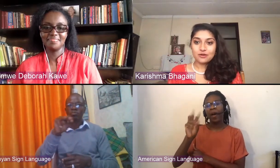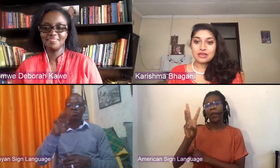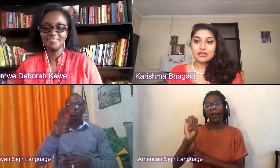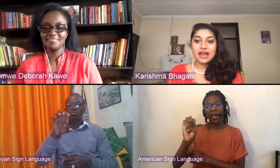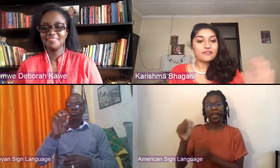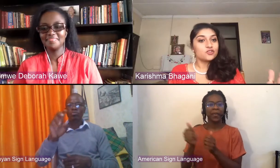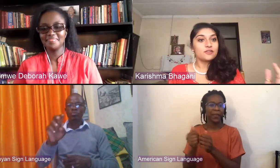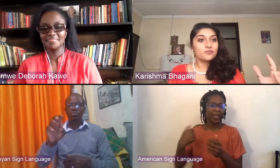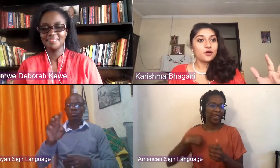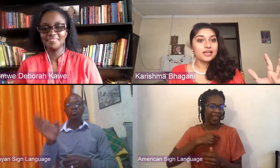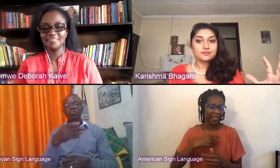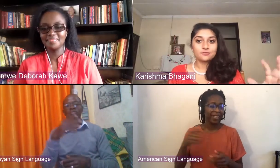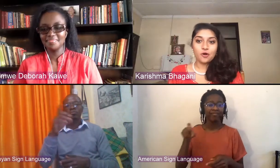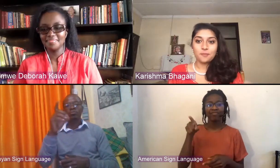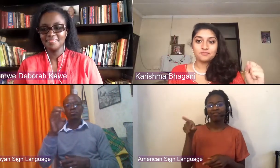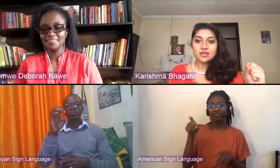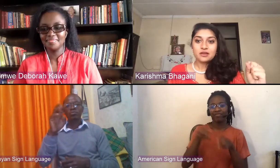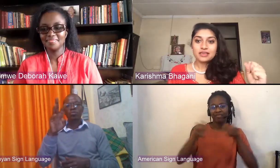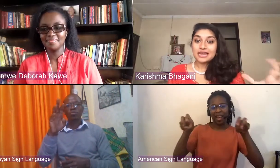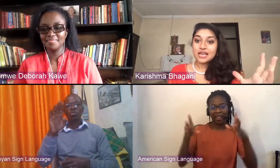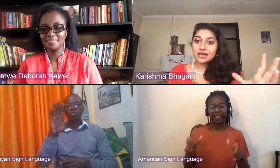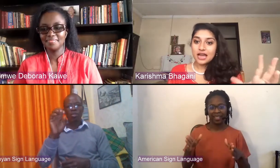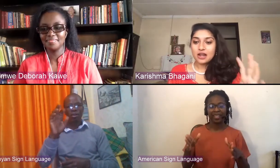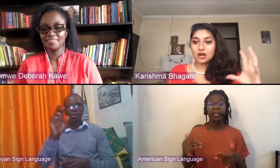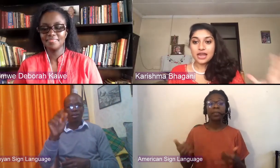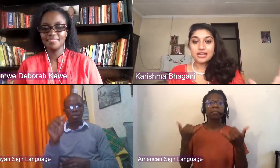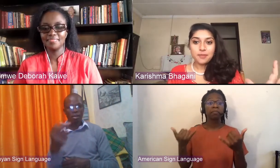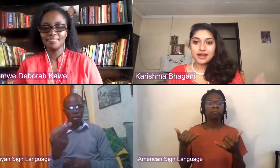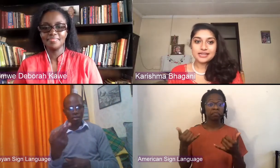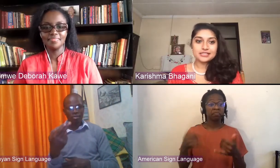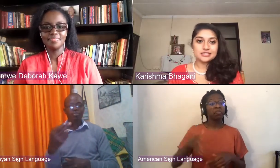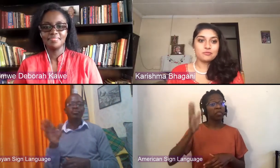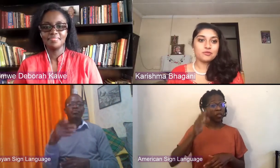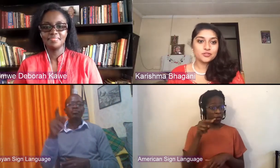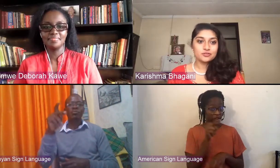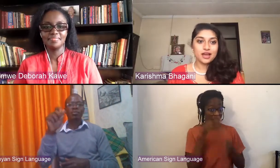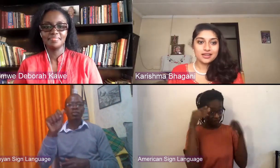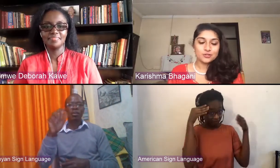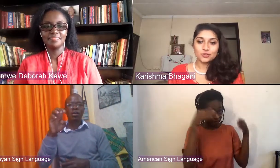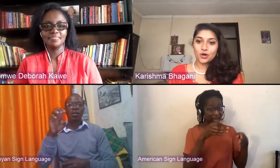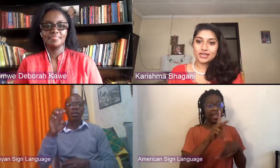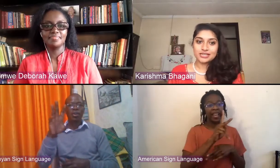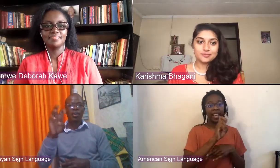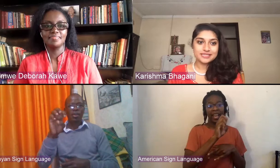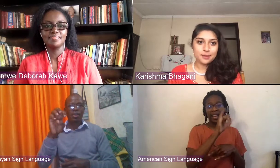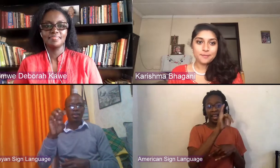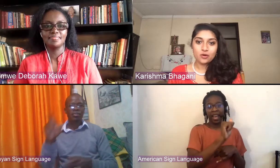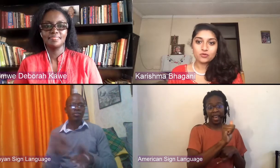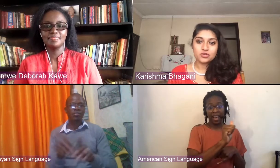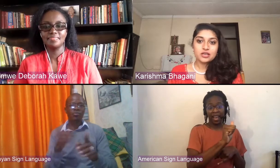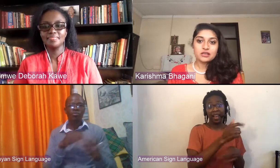We kind of shift focus from Kenya and our Kenyan panelists and move to Uganda to talk a little bit about